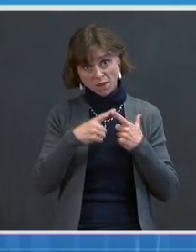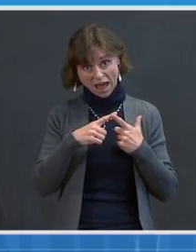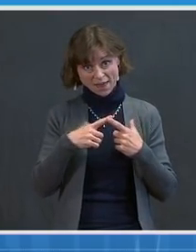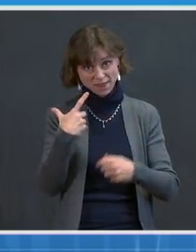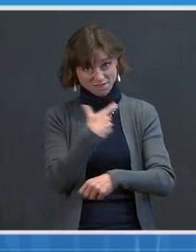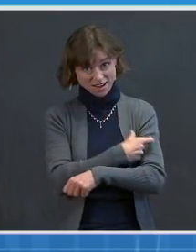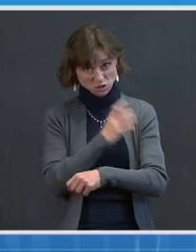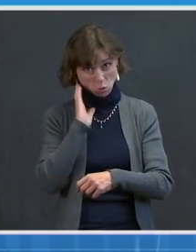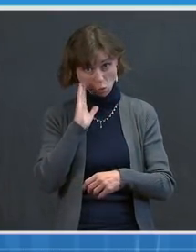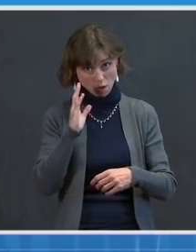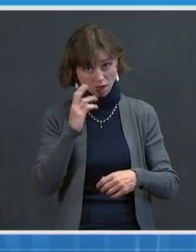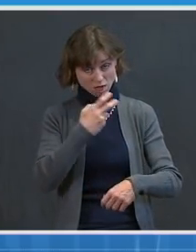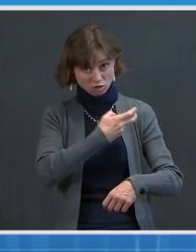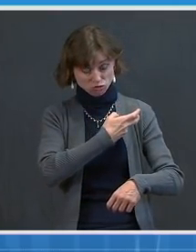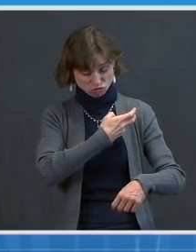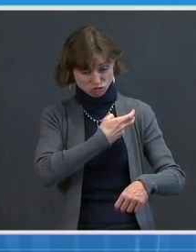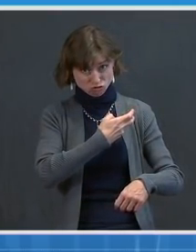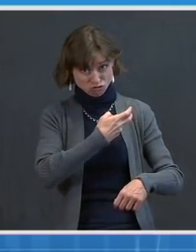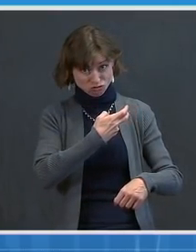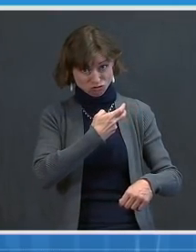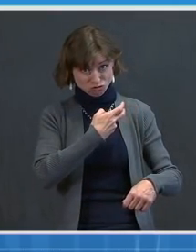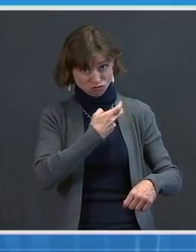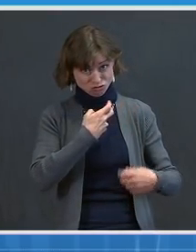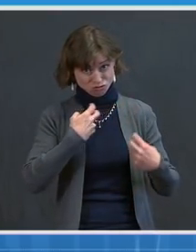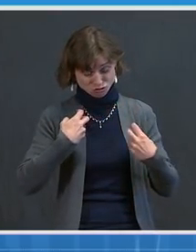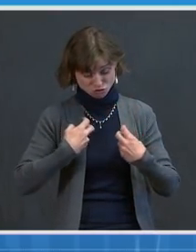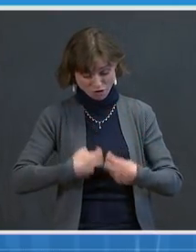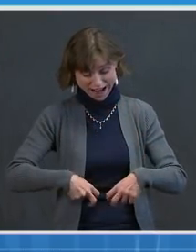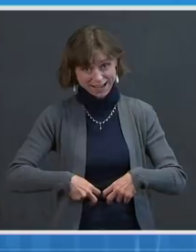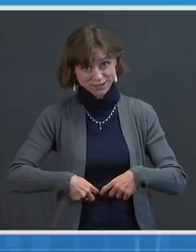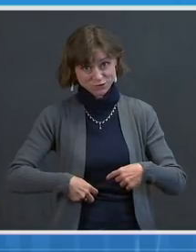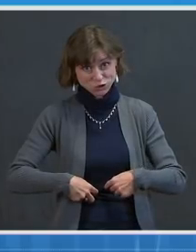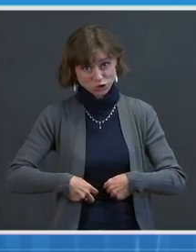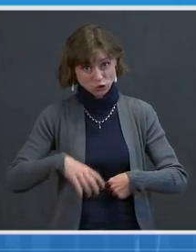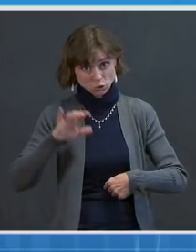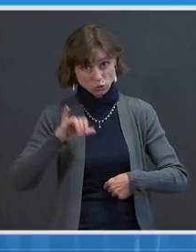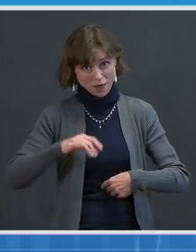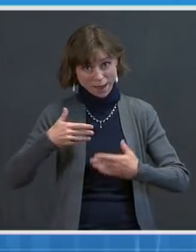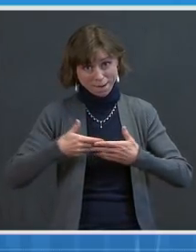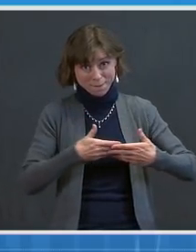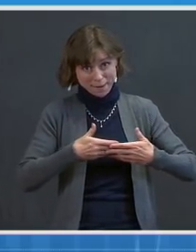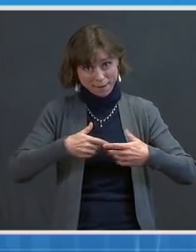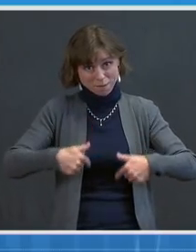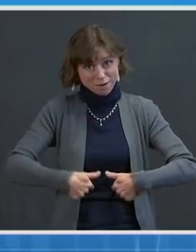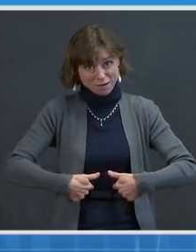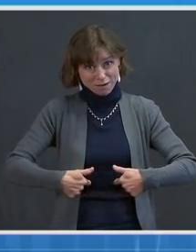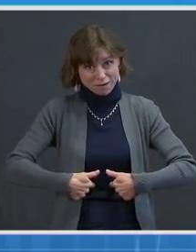transfer into the unborn child and give them antibodies? Have you found that, as well?